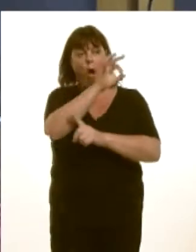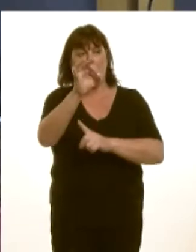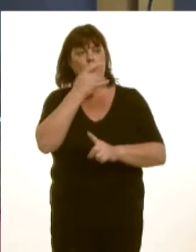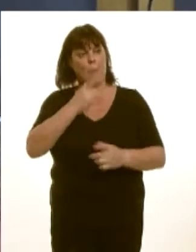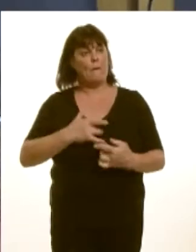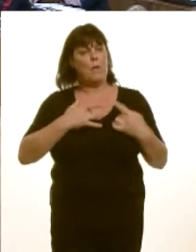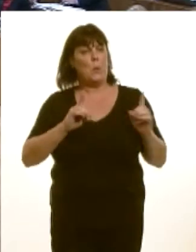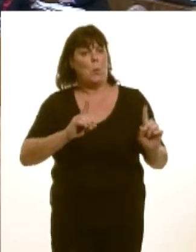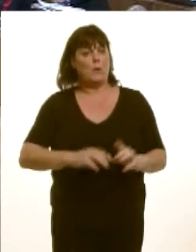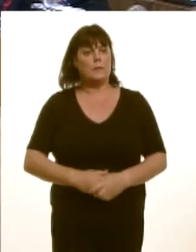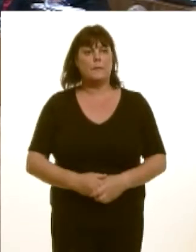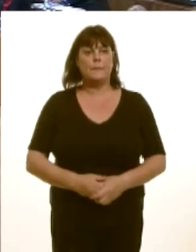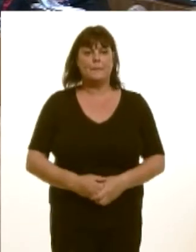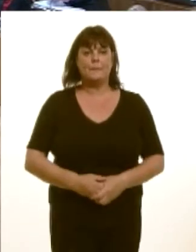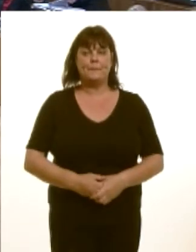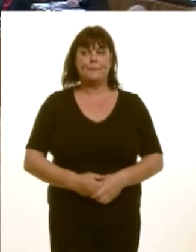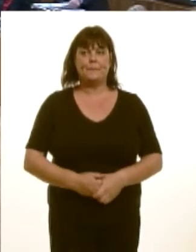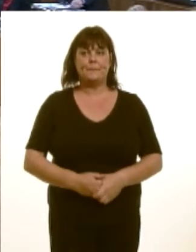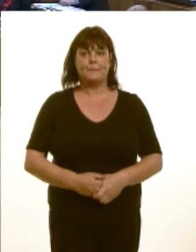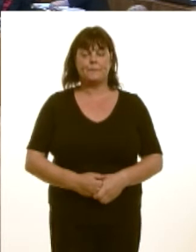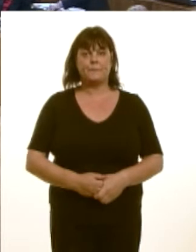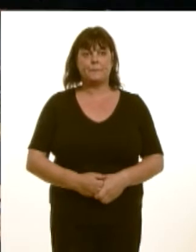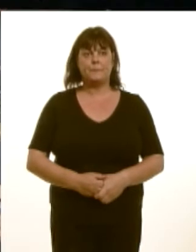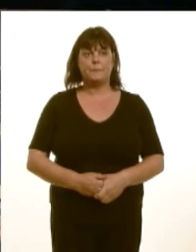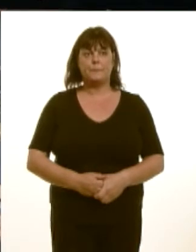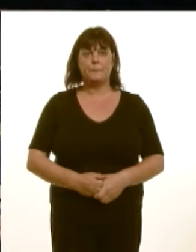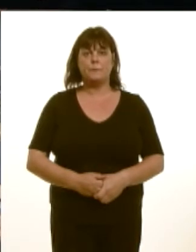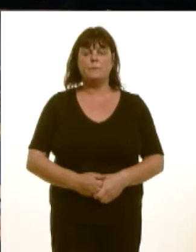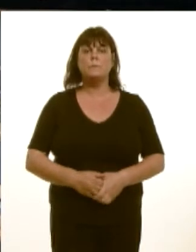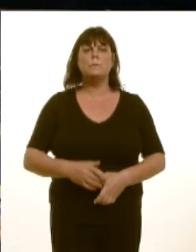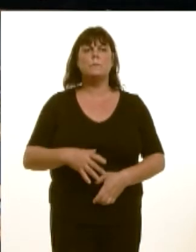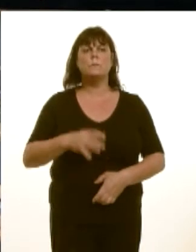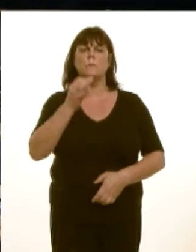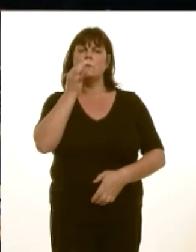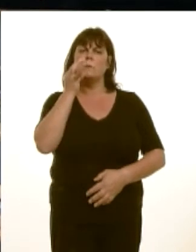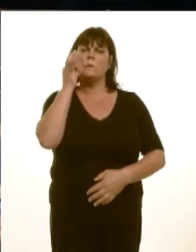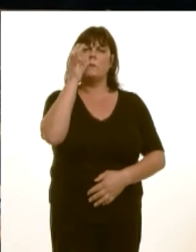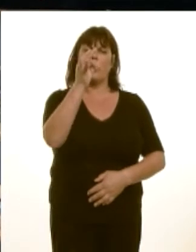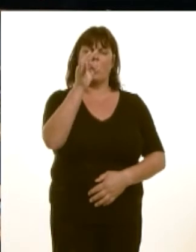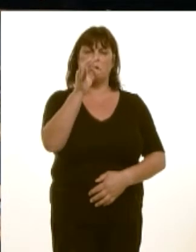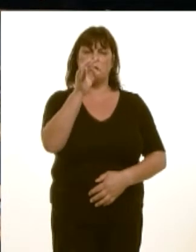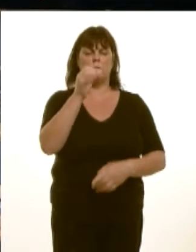John Griffiths: Will the First Minister agree that the M4 around Newport and local businesses